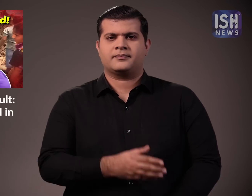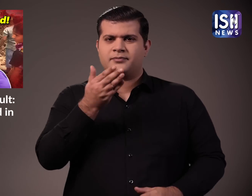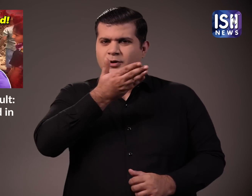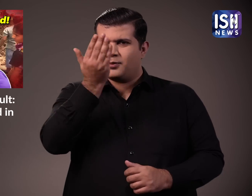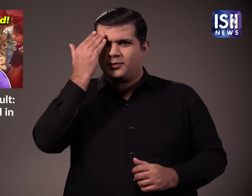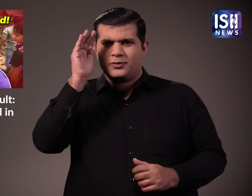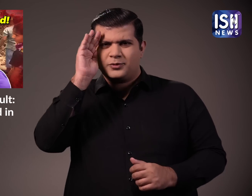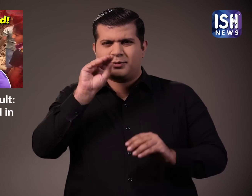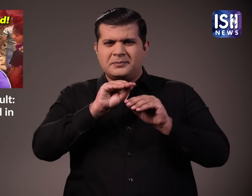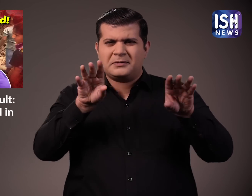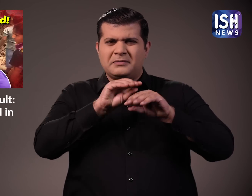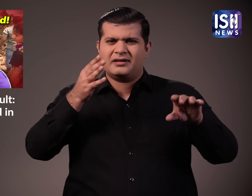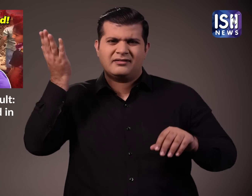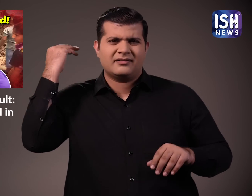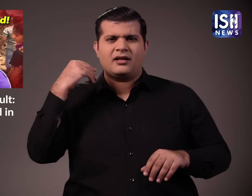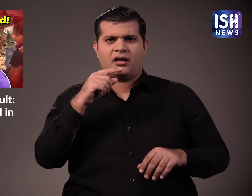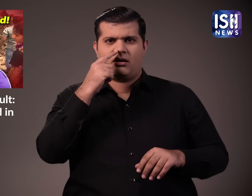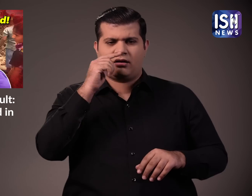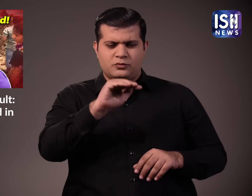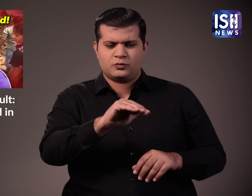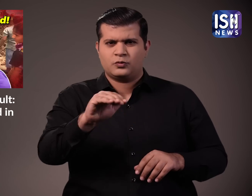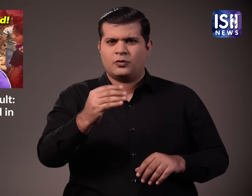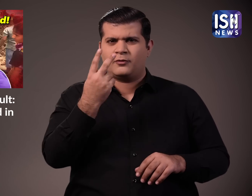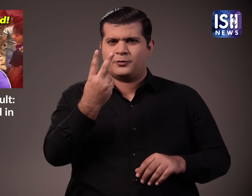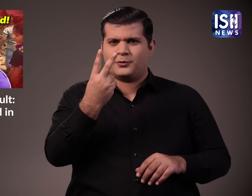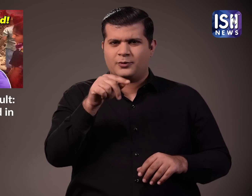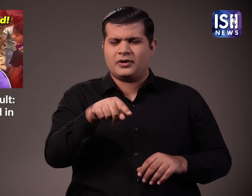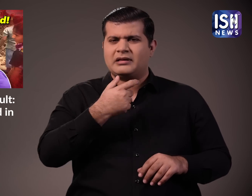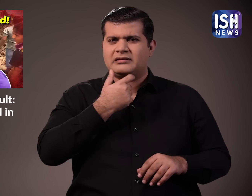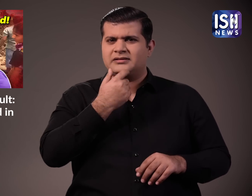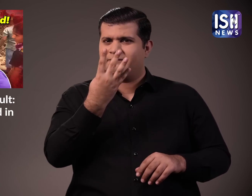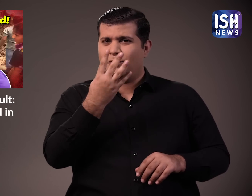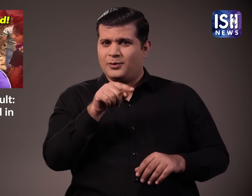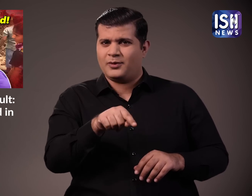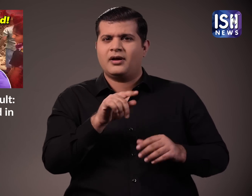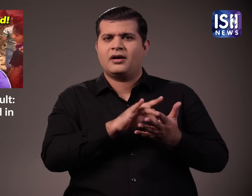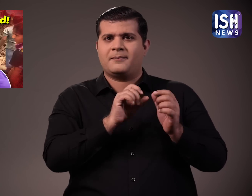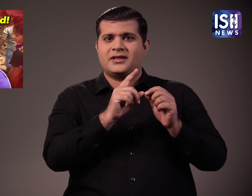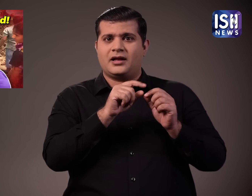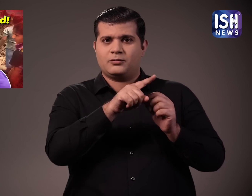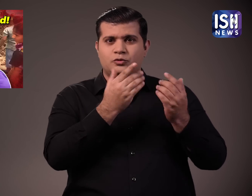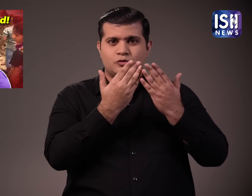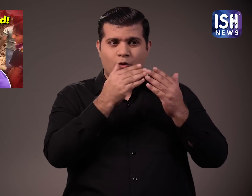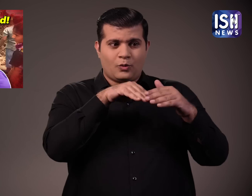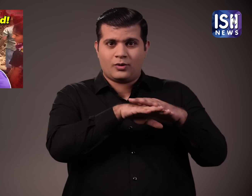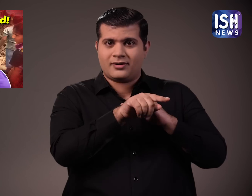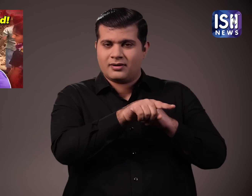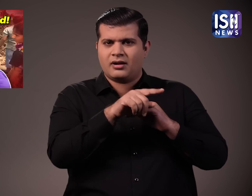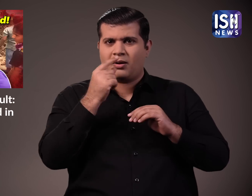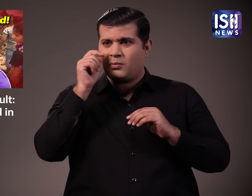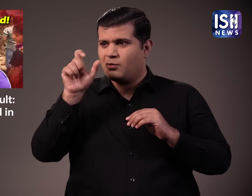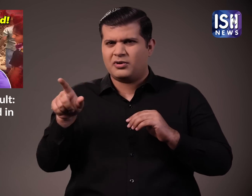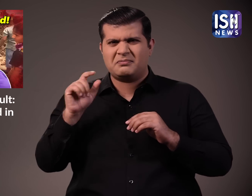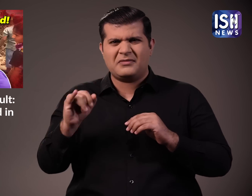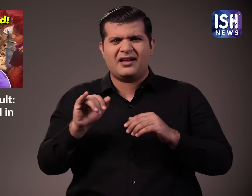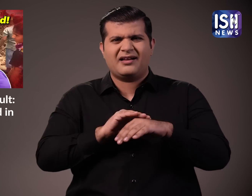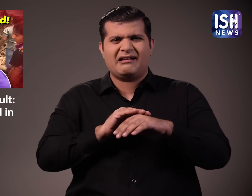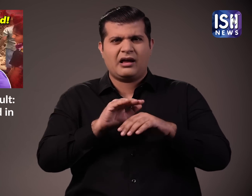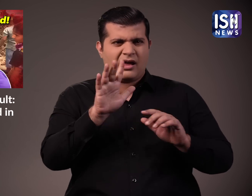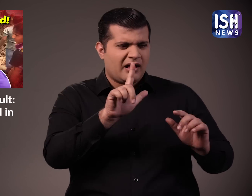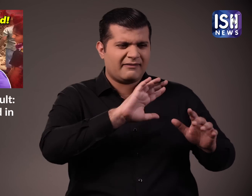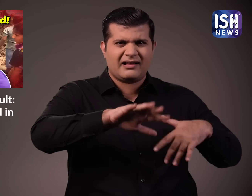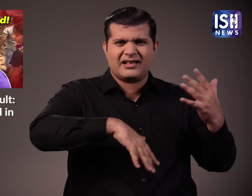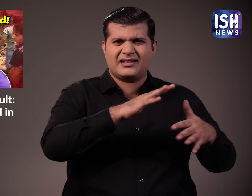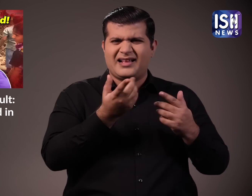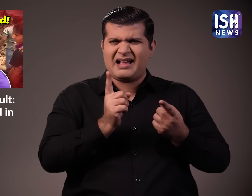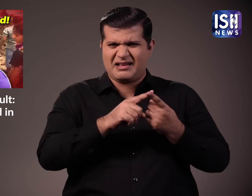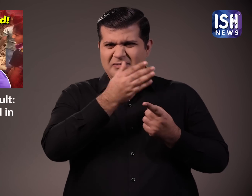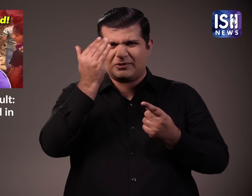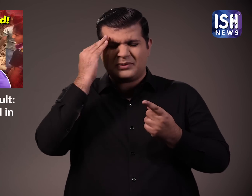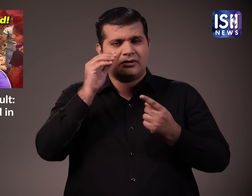Everyone is aware about the Badlapur sexual harassment case of two 4 year old girls by a housekeeping staff in the school.